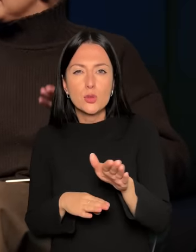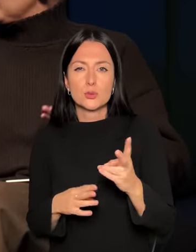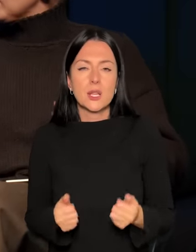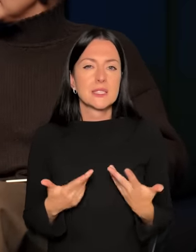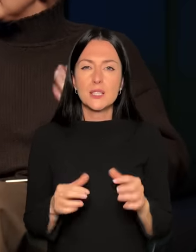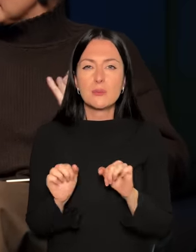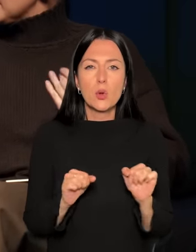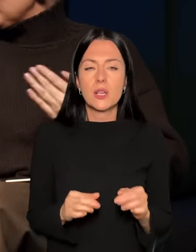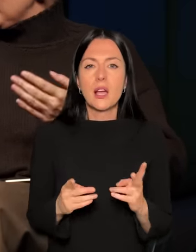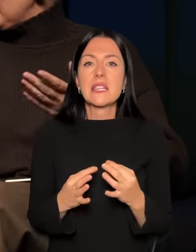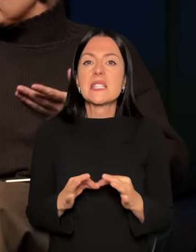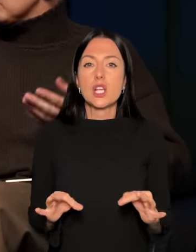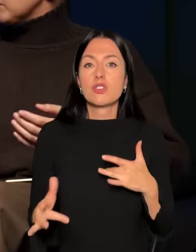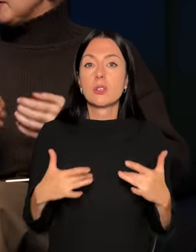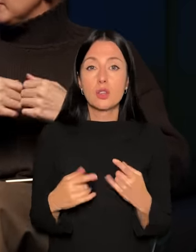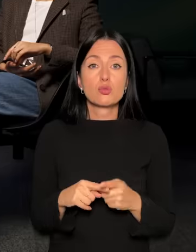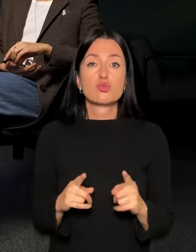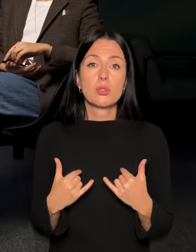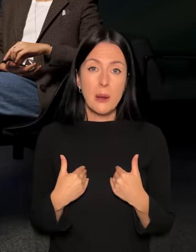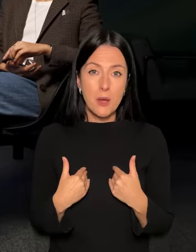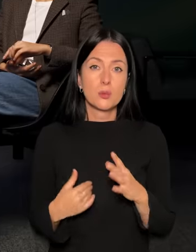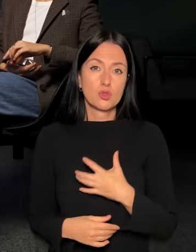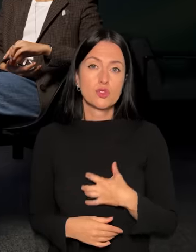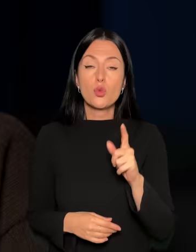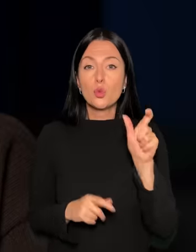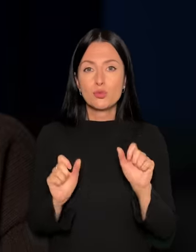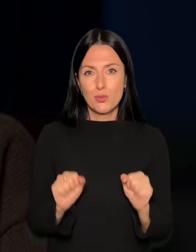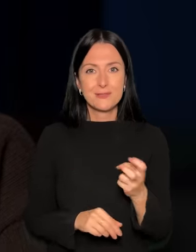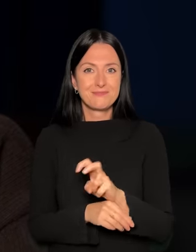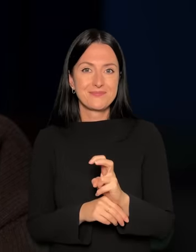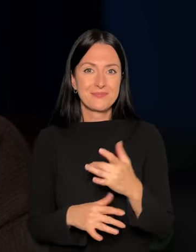as best we could, being an independent theater. Because it was essential for me that people could attend the show.